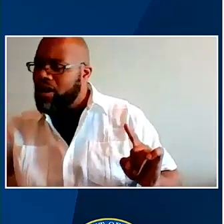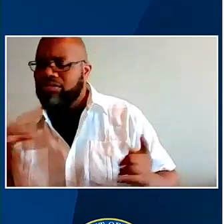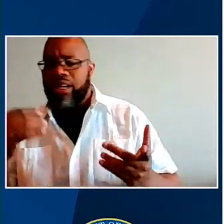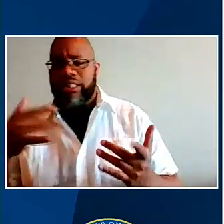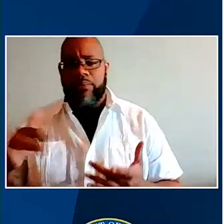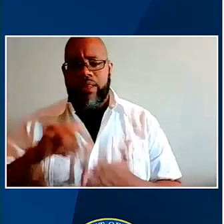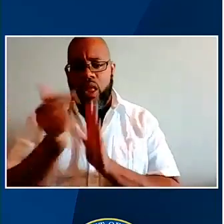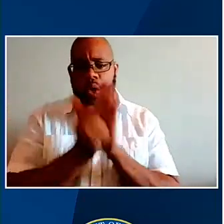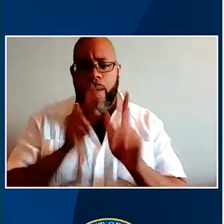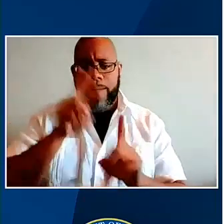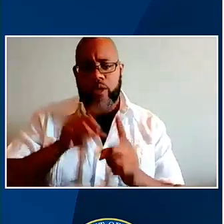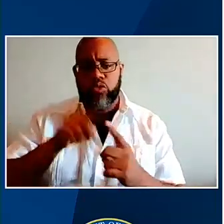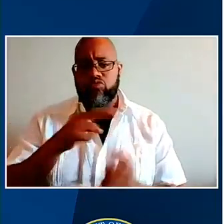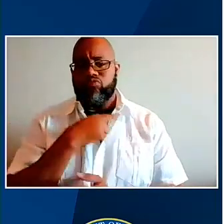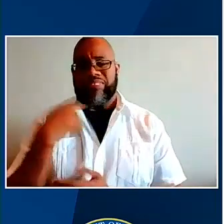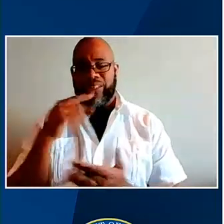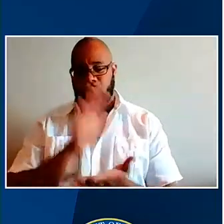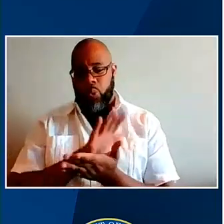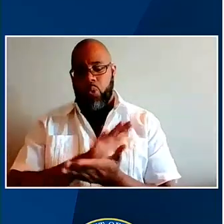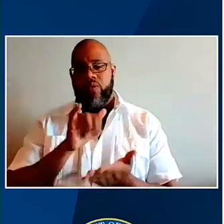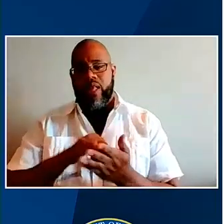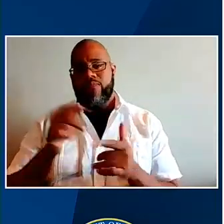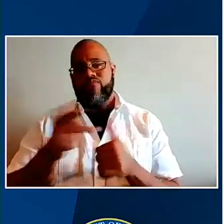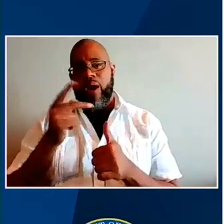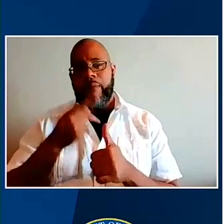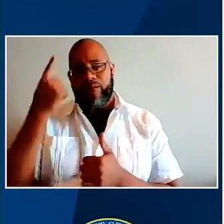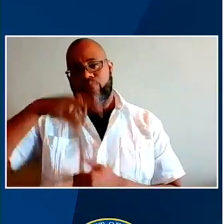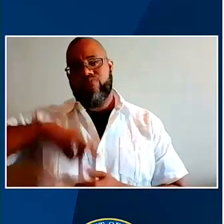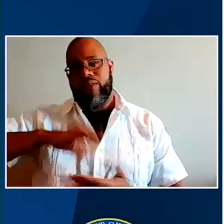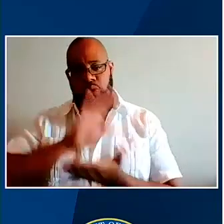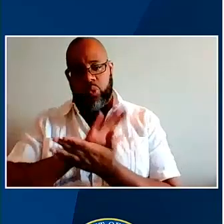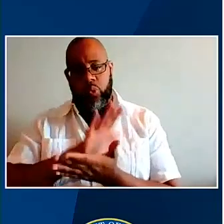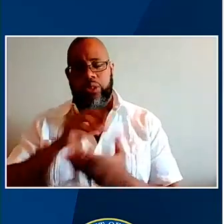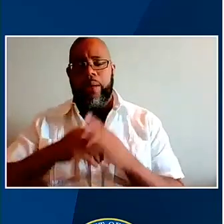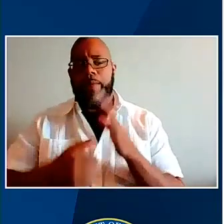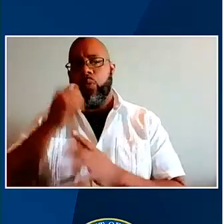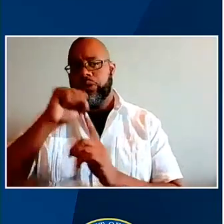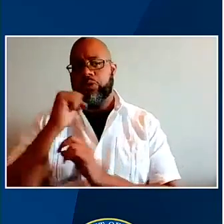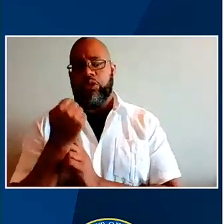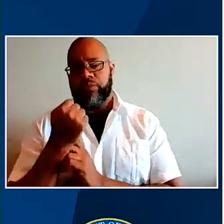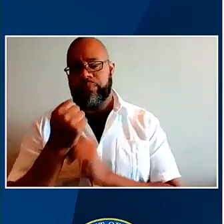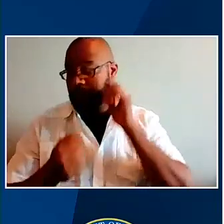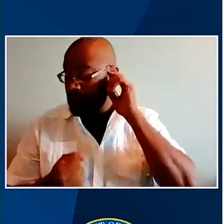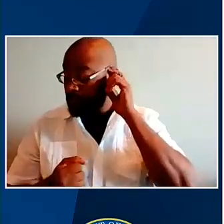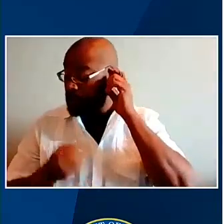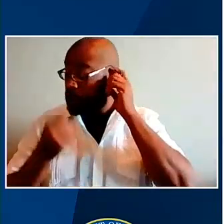apply to the risky schools, which are primarily for-profit schools in most cases. So that's what we're really talking